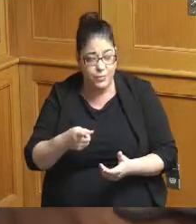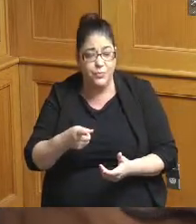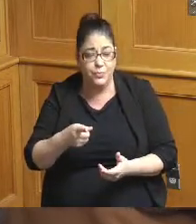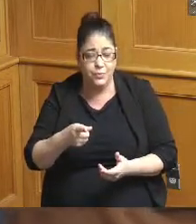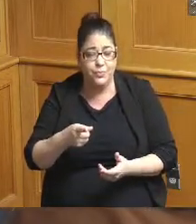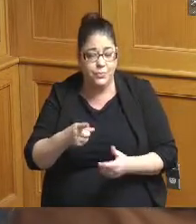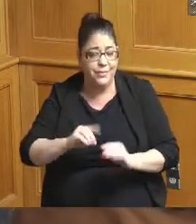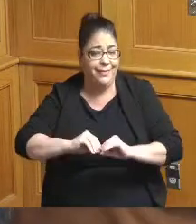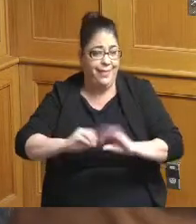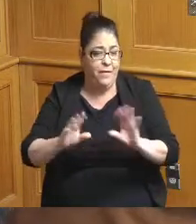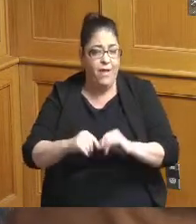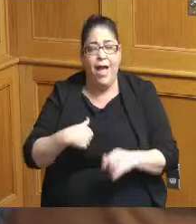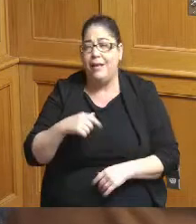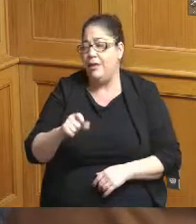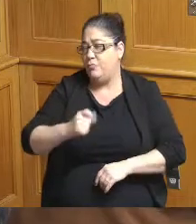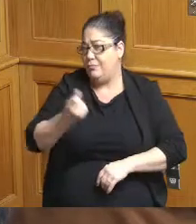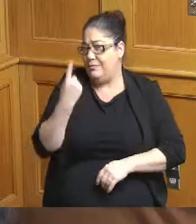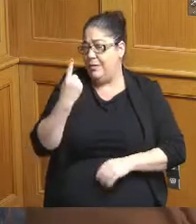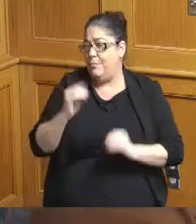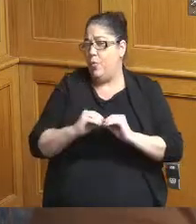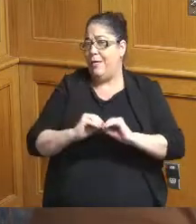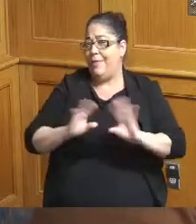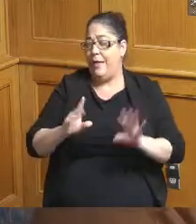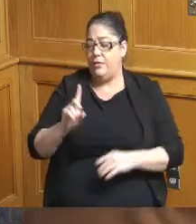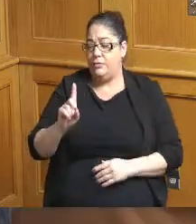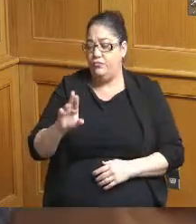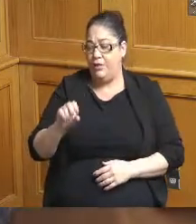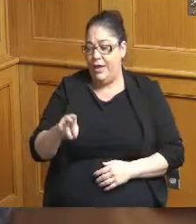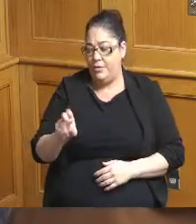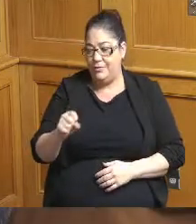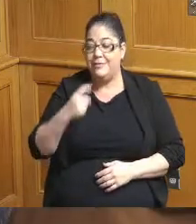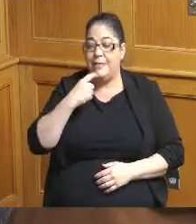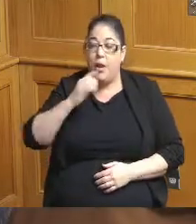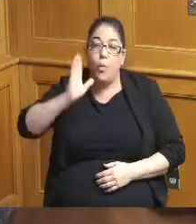maybe I need to understand Commissioner driehoff said it will be phased in so I